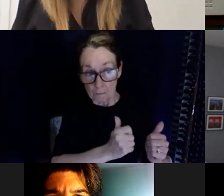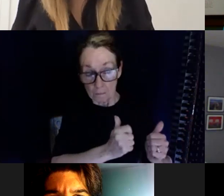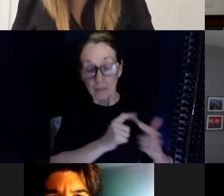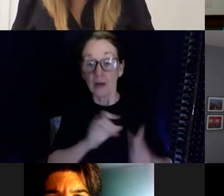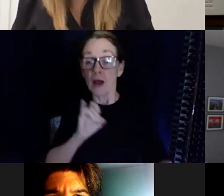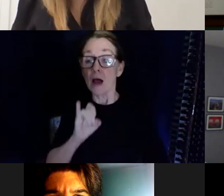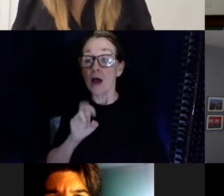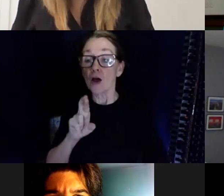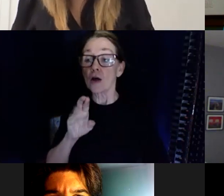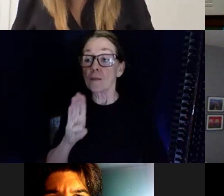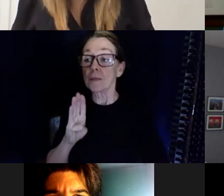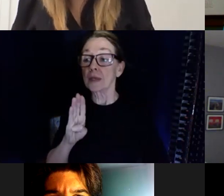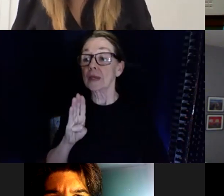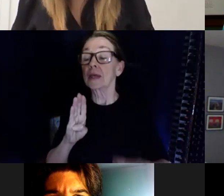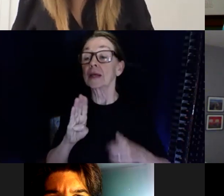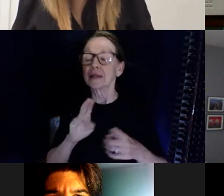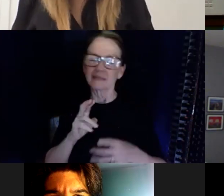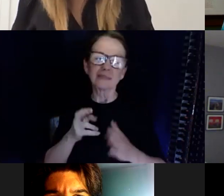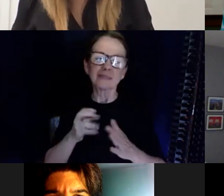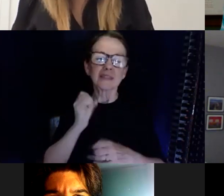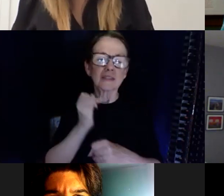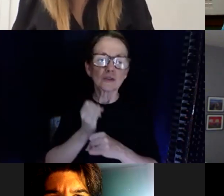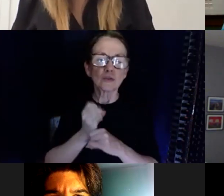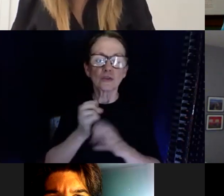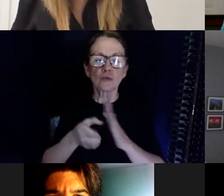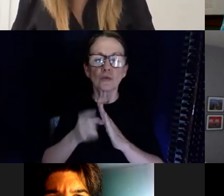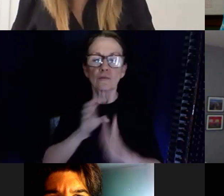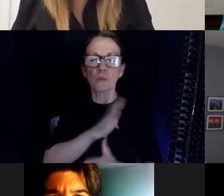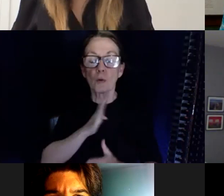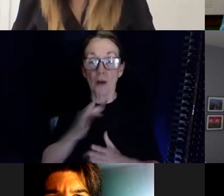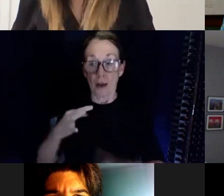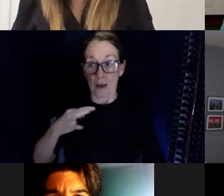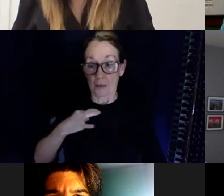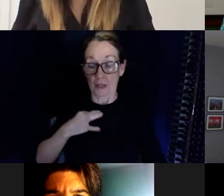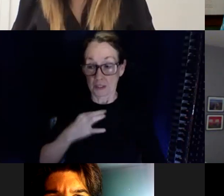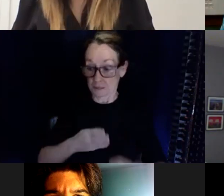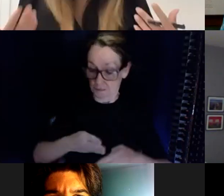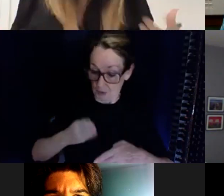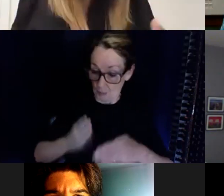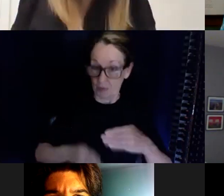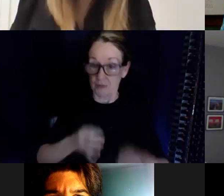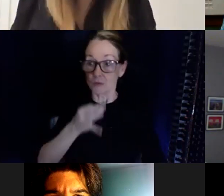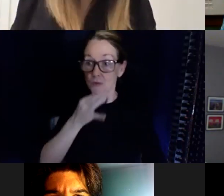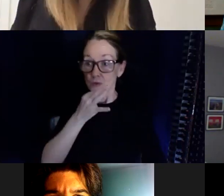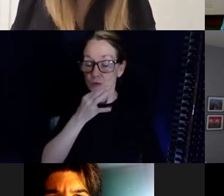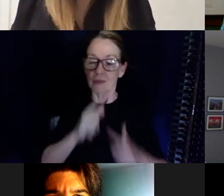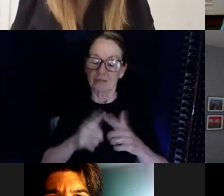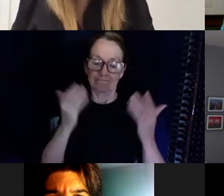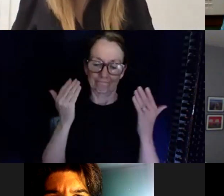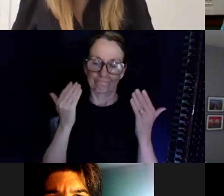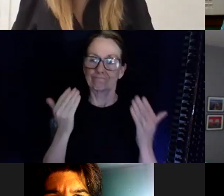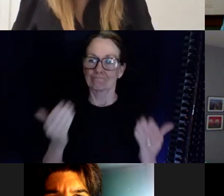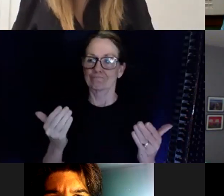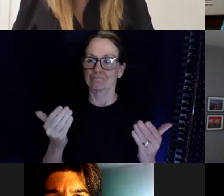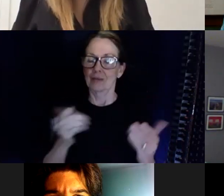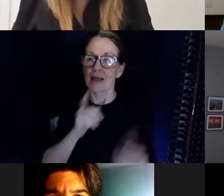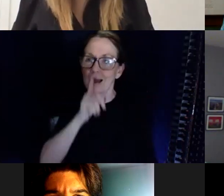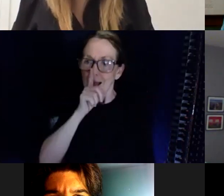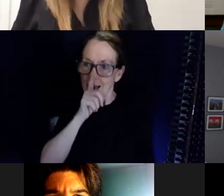SO WE'RE JUST WAITING TO GET SOME CONFIRMATION FROM THEM.